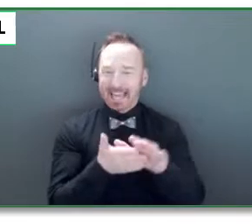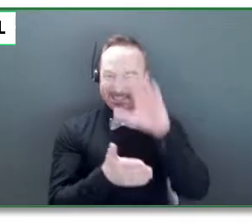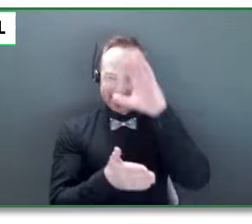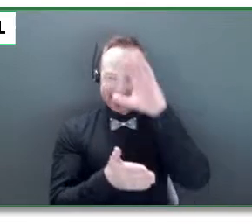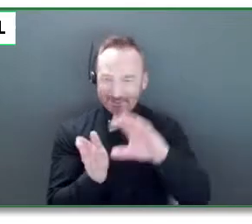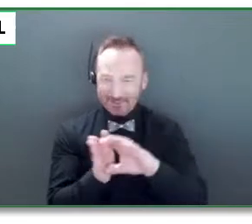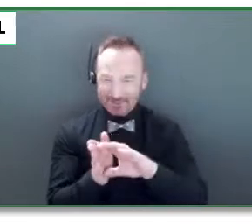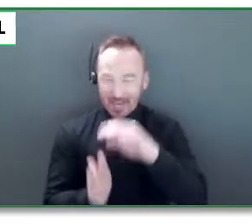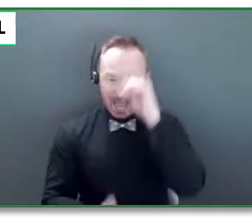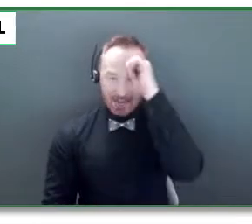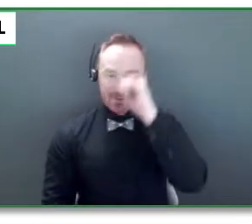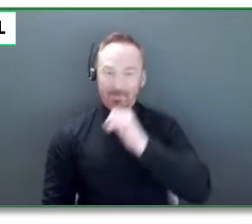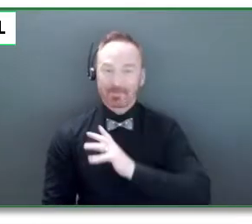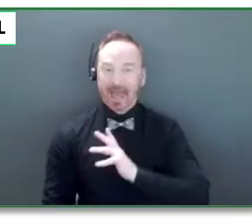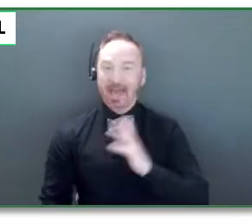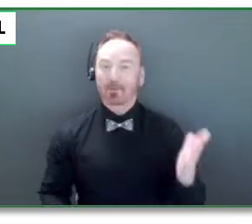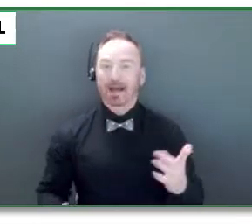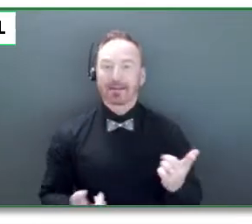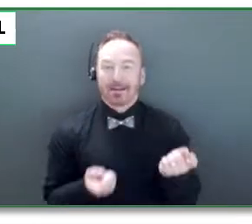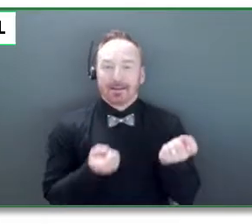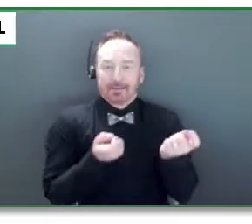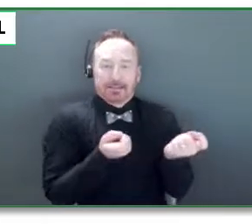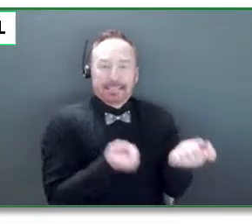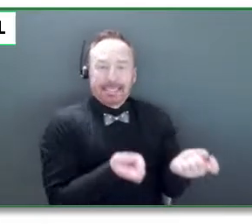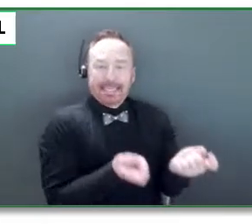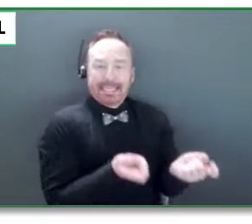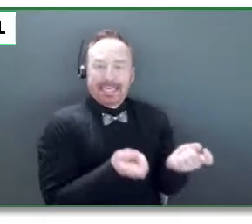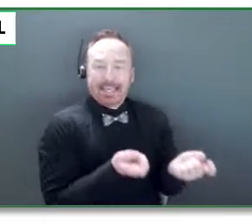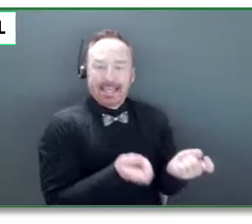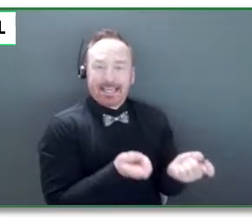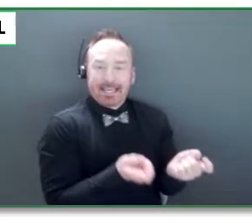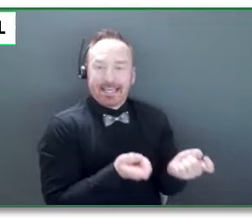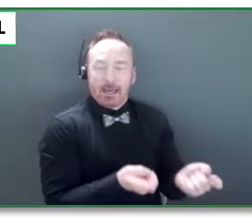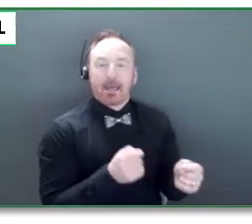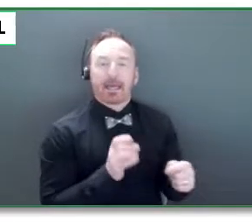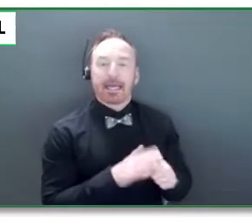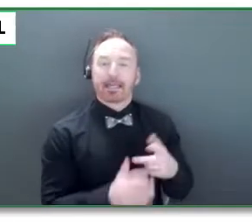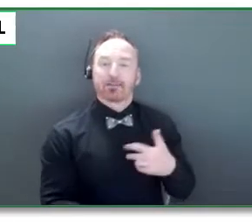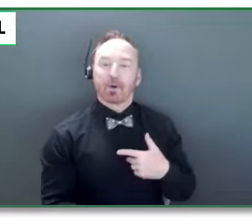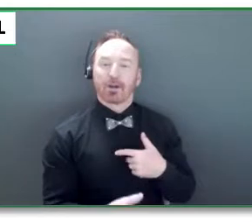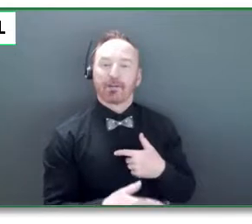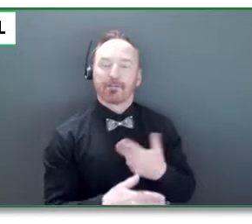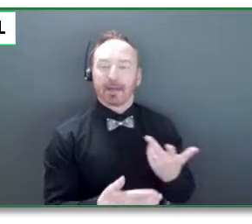skiing downhill in one of those accessible ski